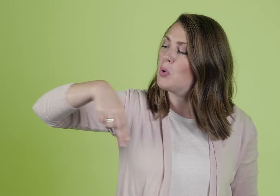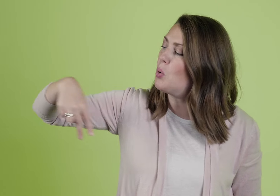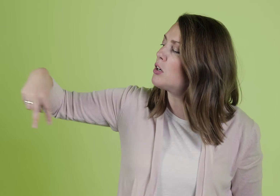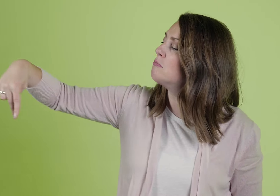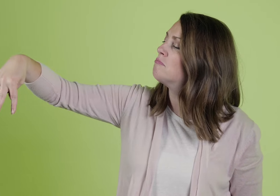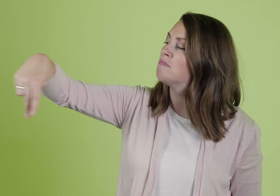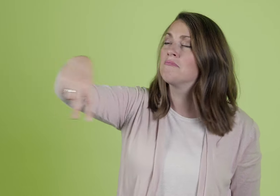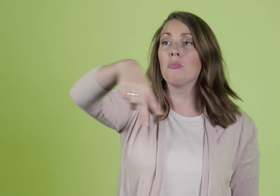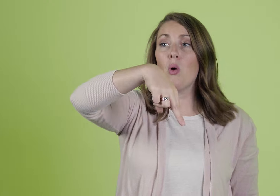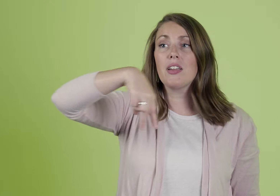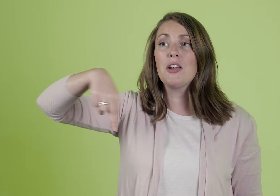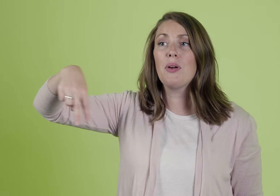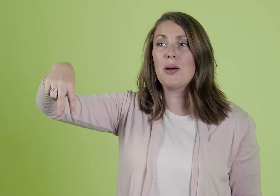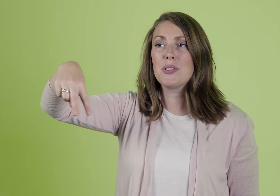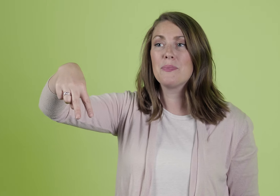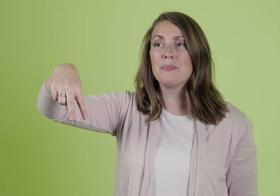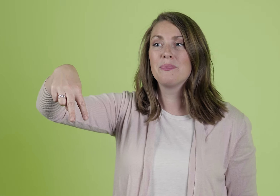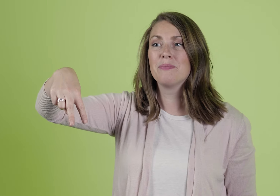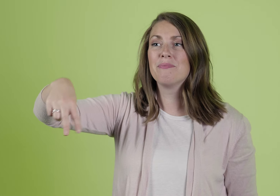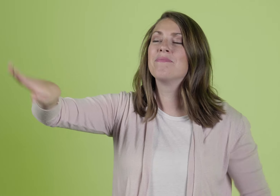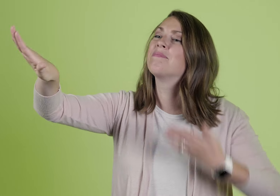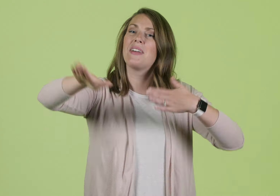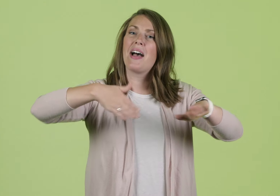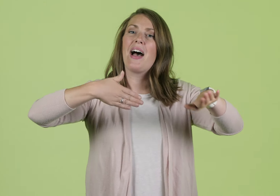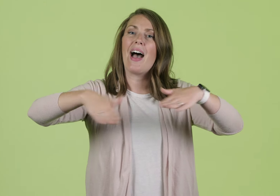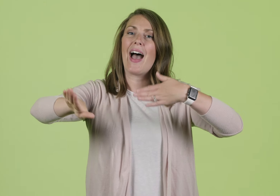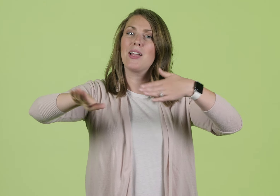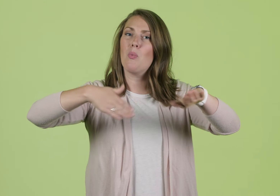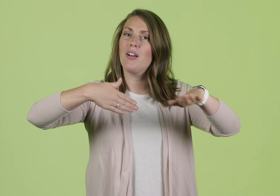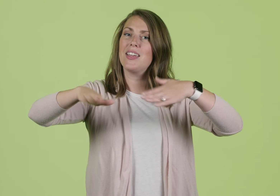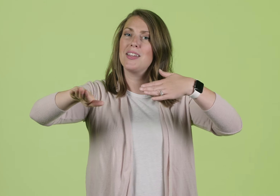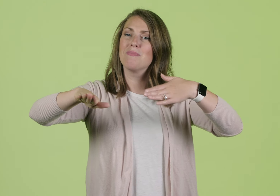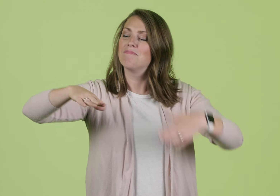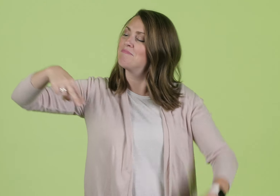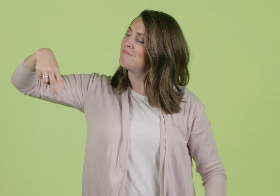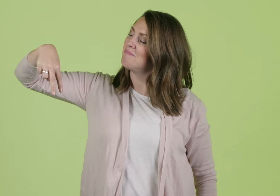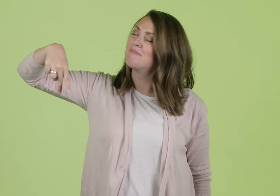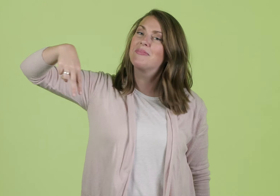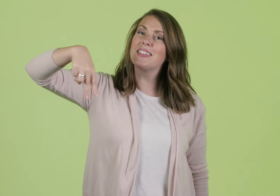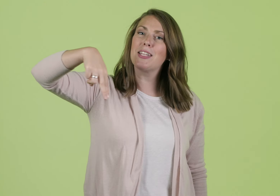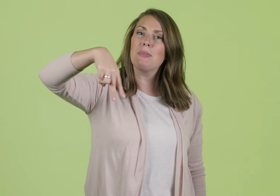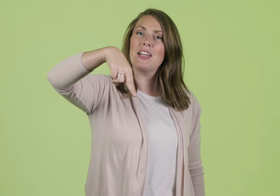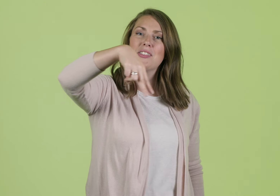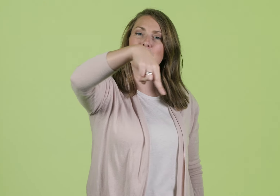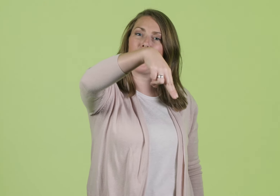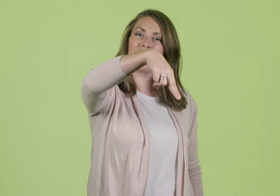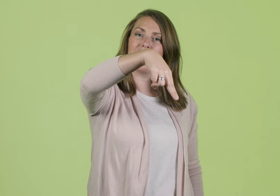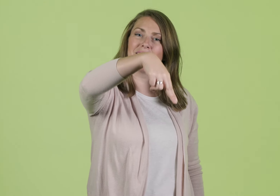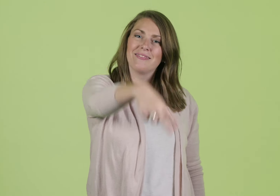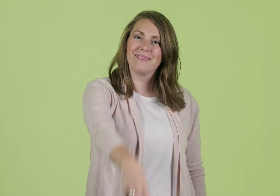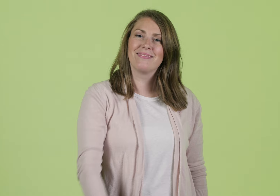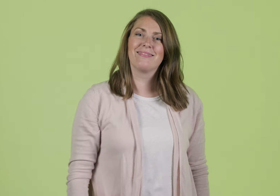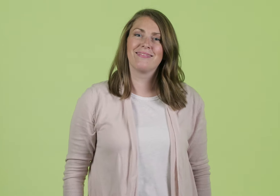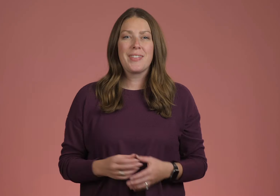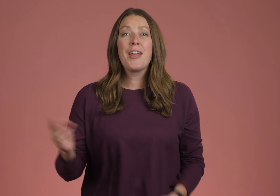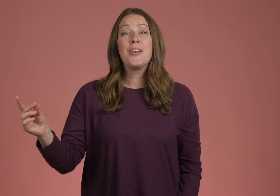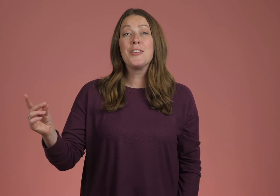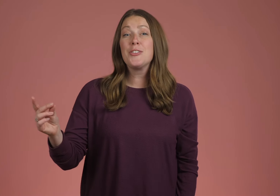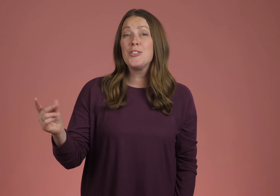Or walking around. I am walking. Somebody else is walking.